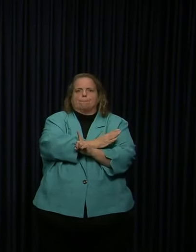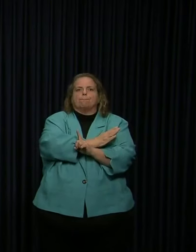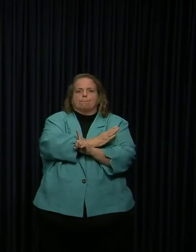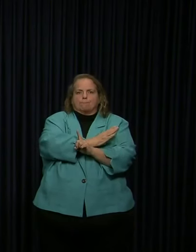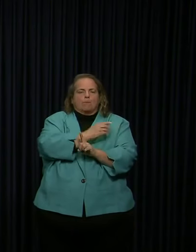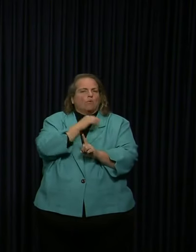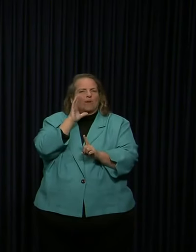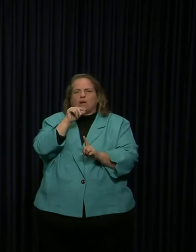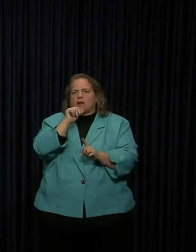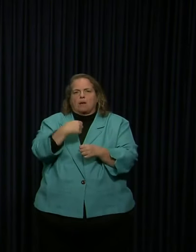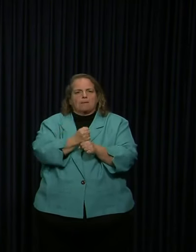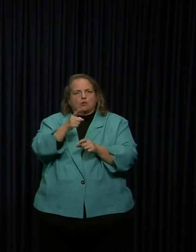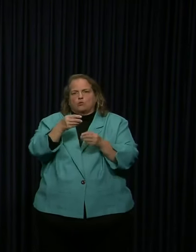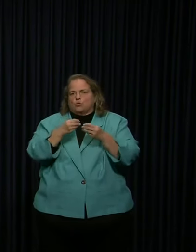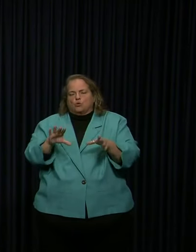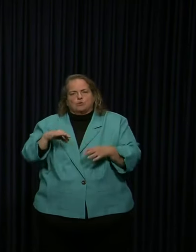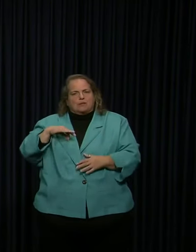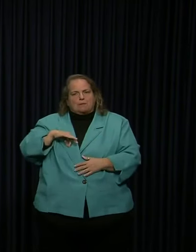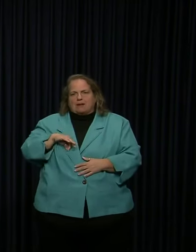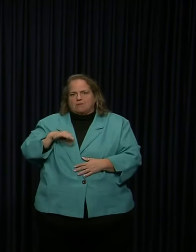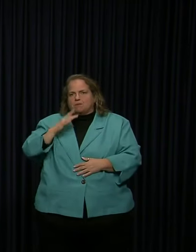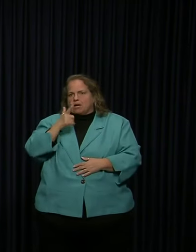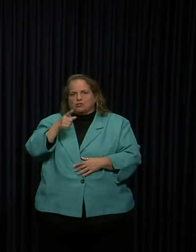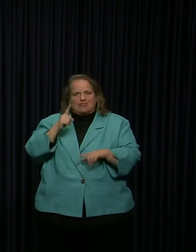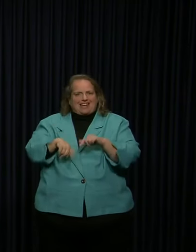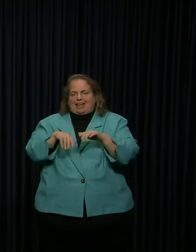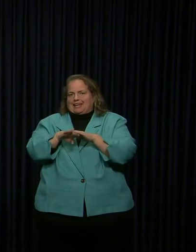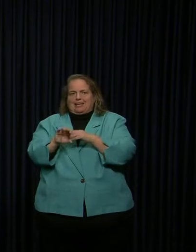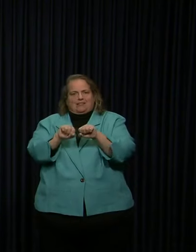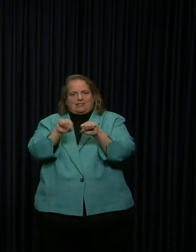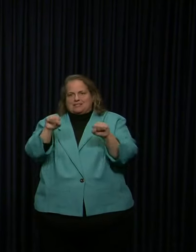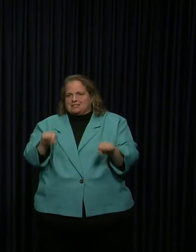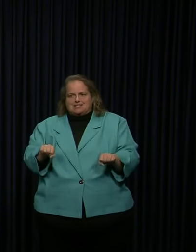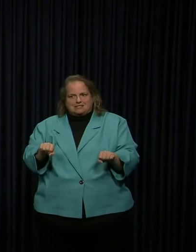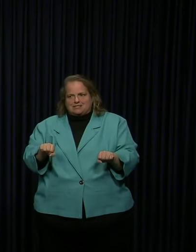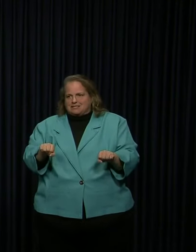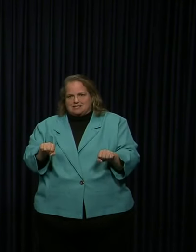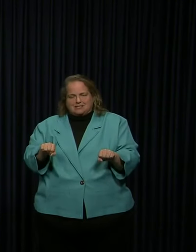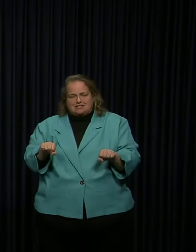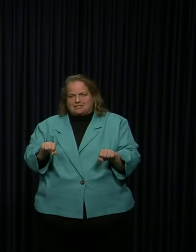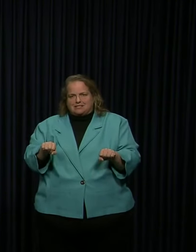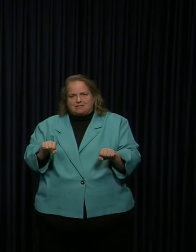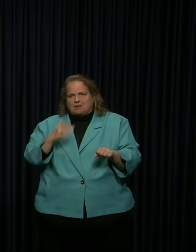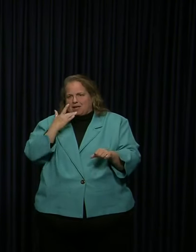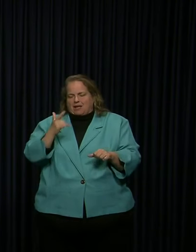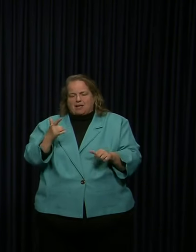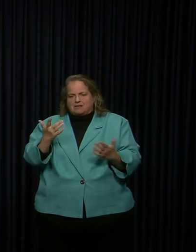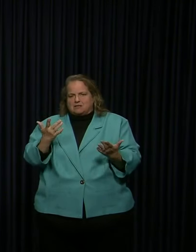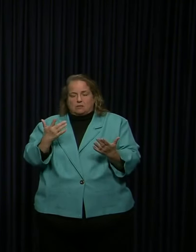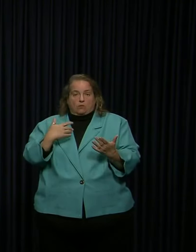ELECTRONICALLY JUST TO TRY TO STOP THOSE DENIALS FROM GOING OUT.